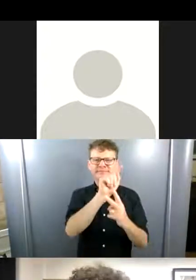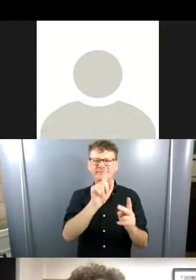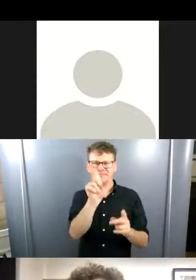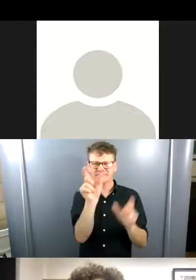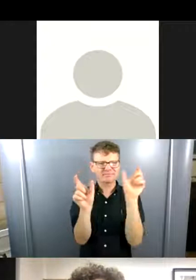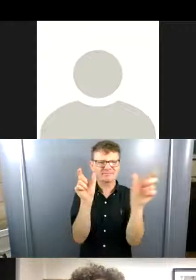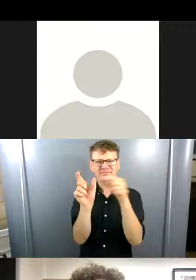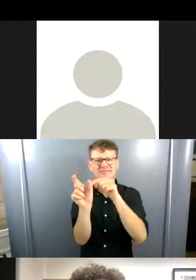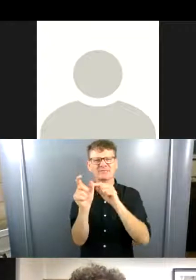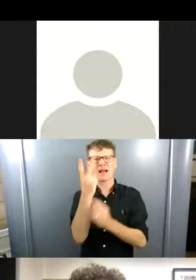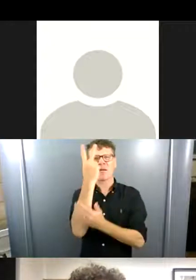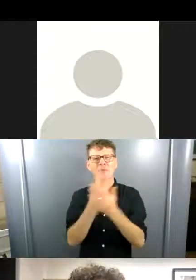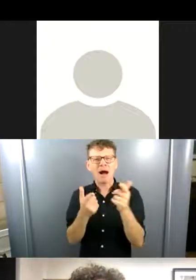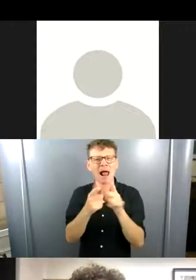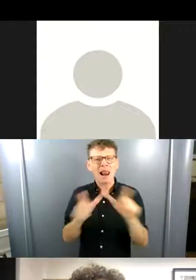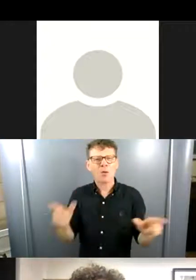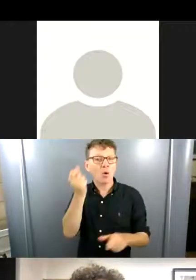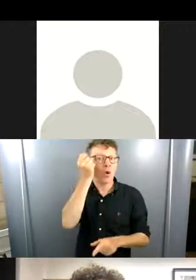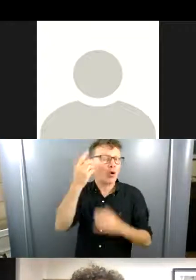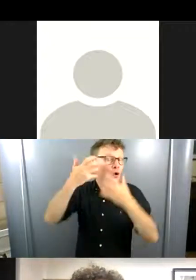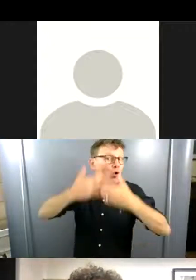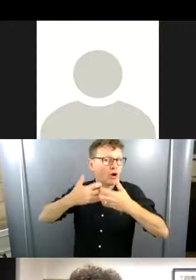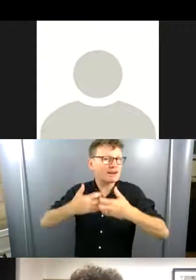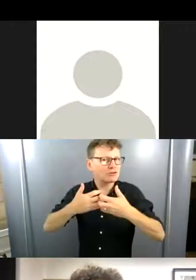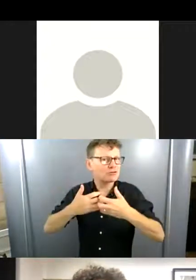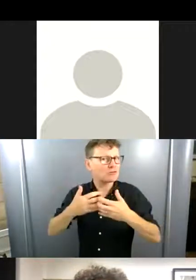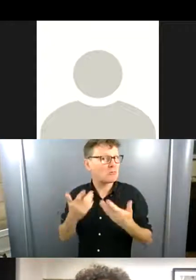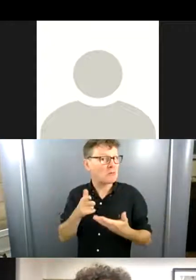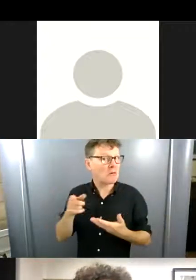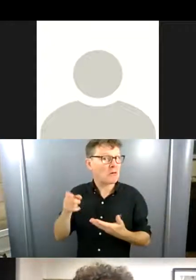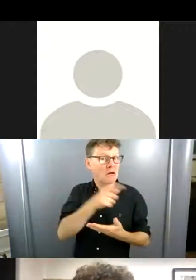relevant to understanding language change in context of small-scale multilingualism